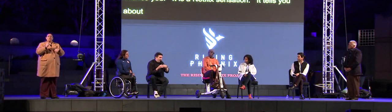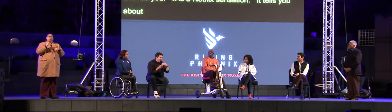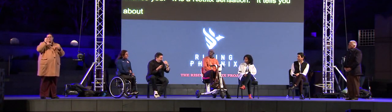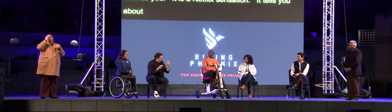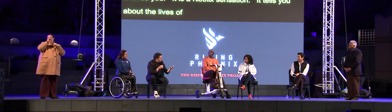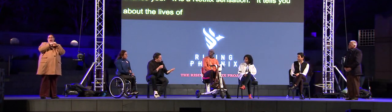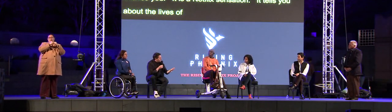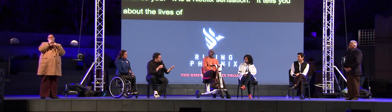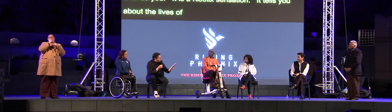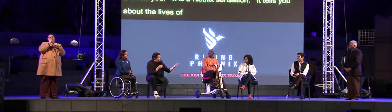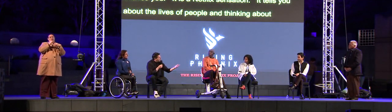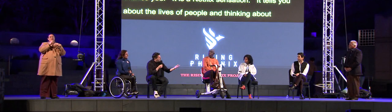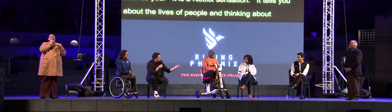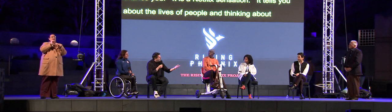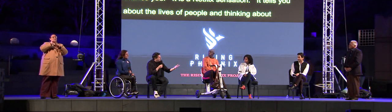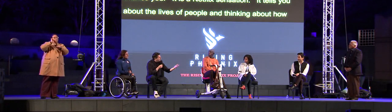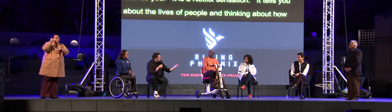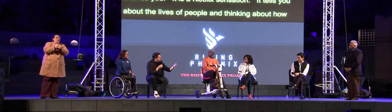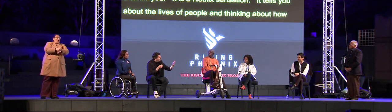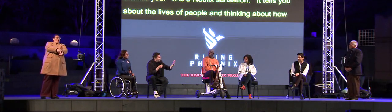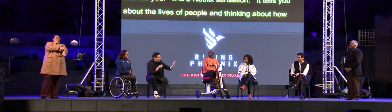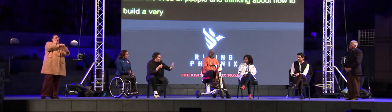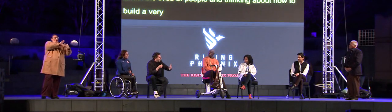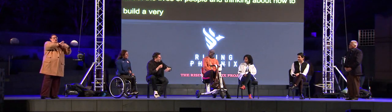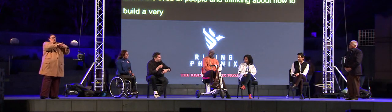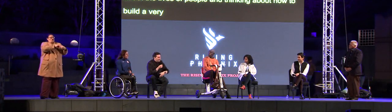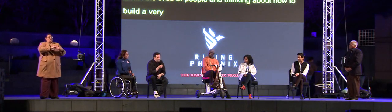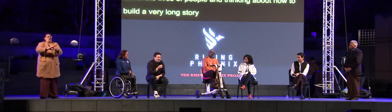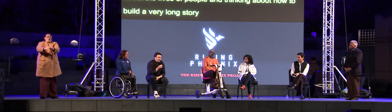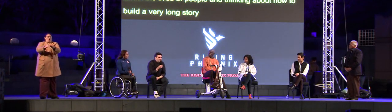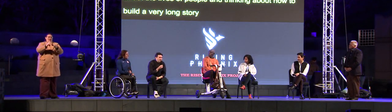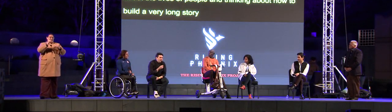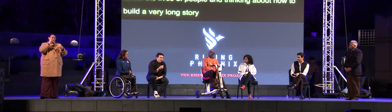a very long story that can grow the audience for LA after Paris.